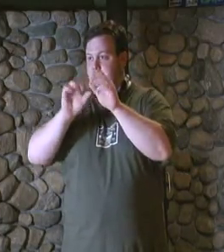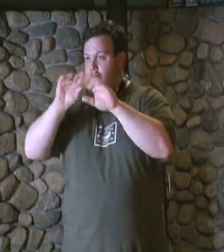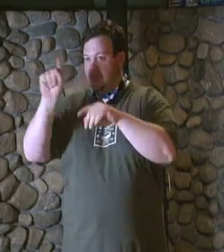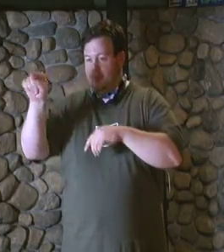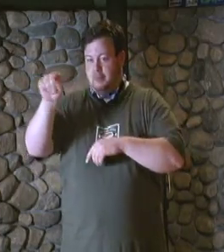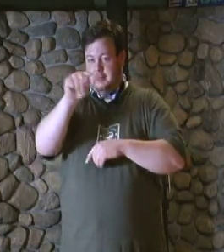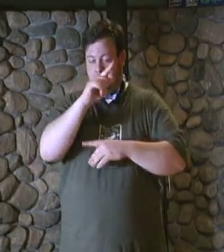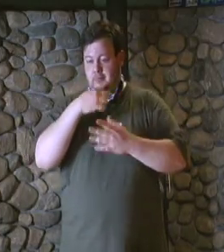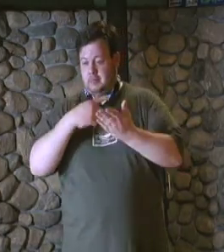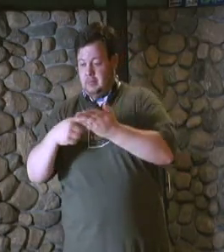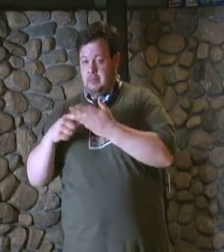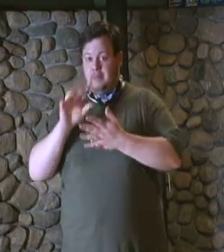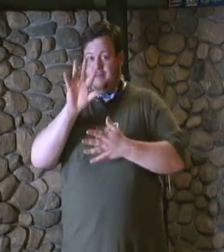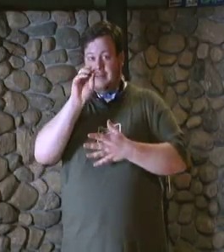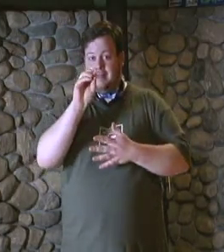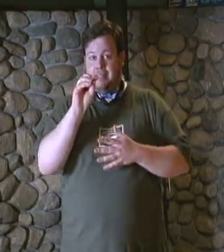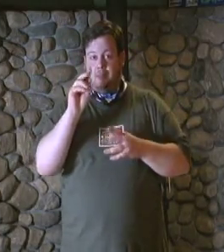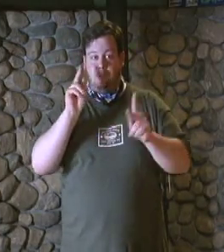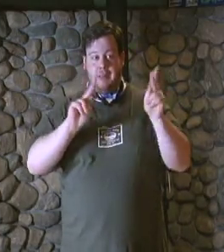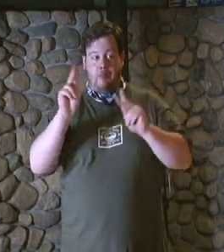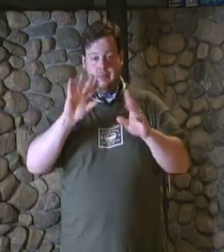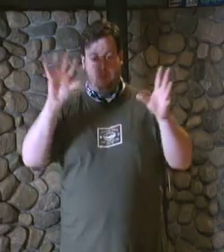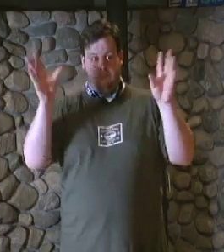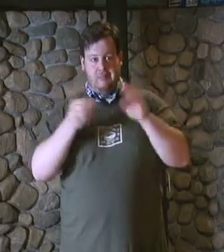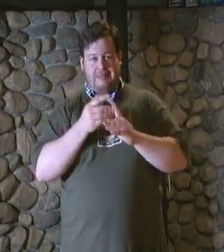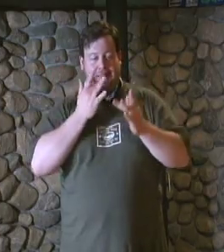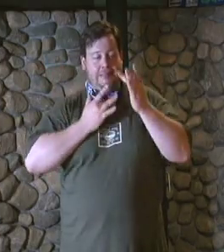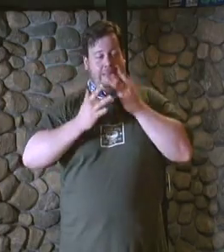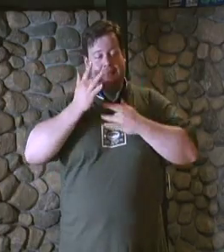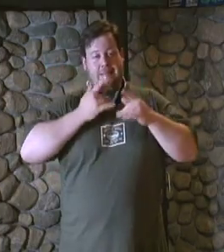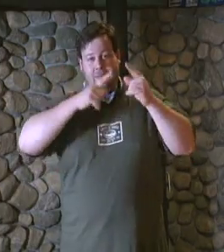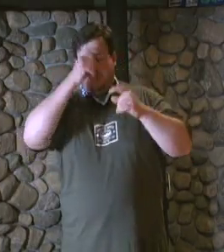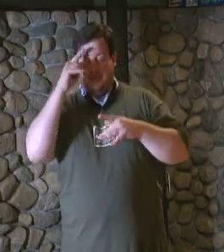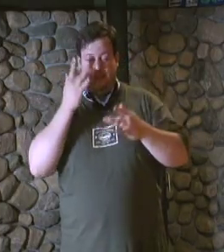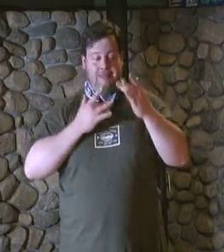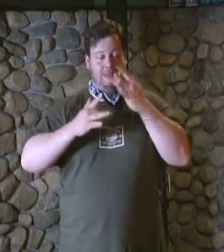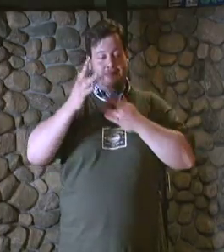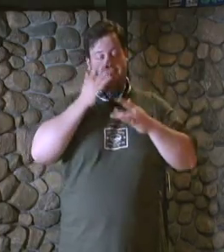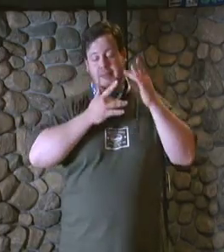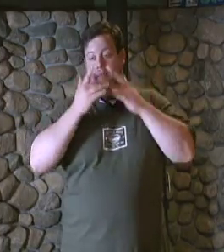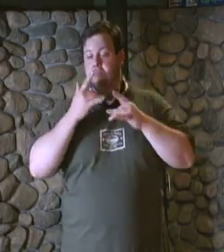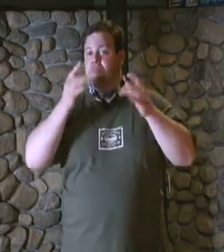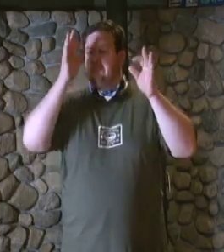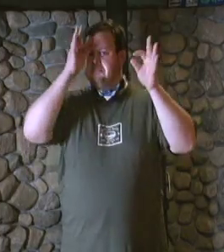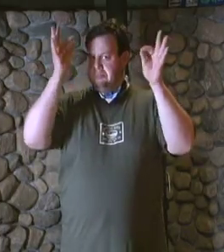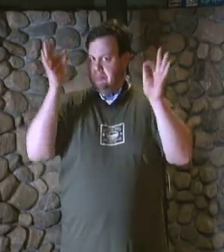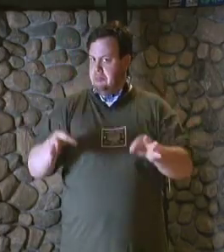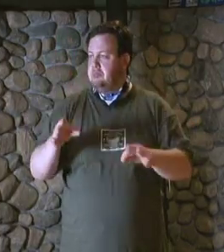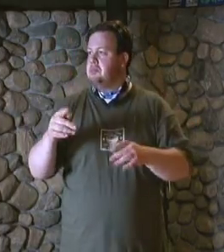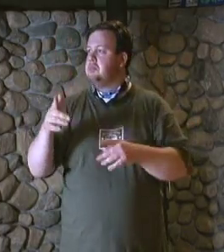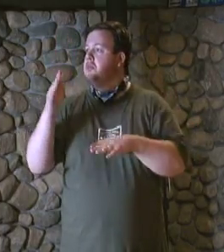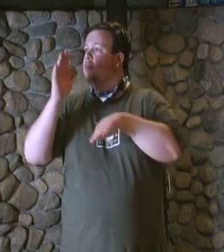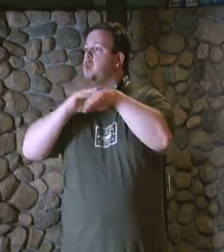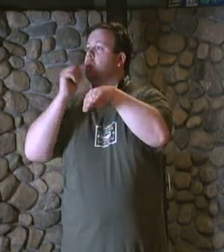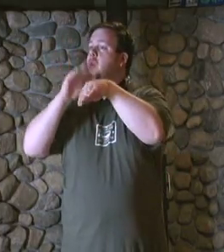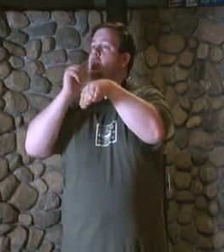Each cabin was able to hold eight campers and two staff, totaling about 50 people per session. After getting by with limited resources,